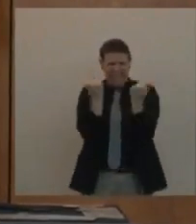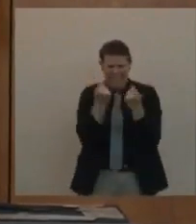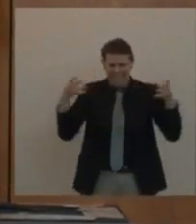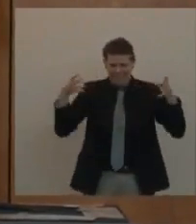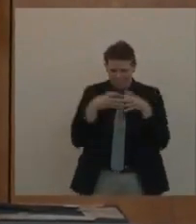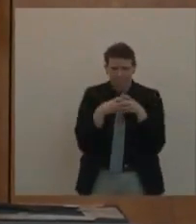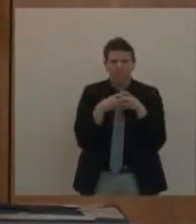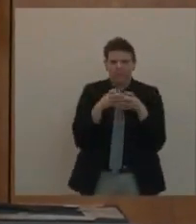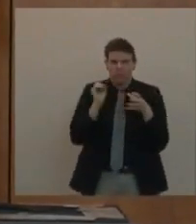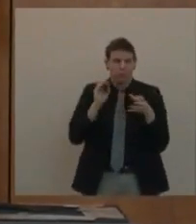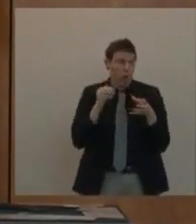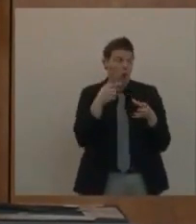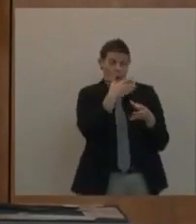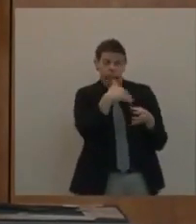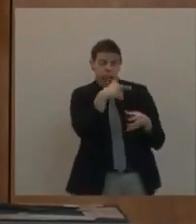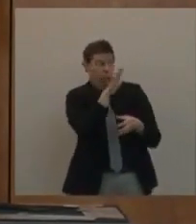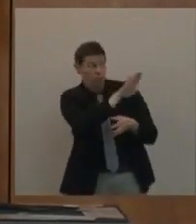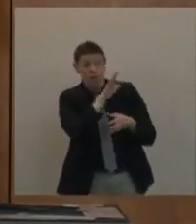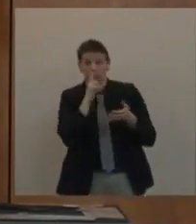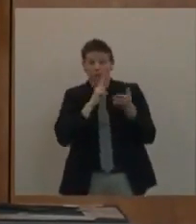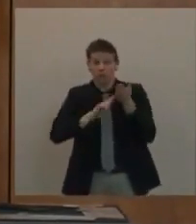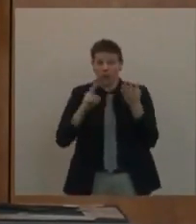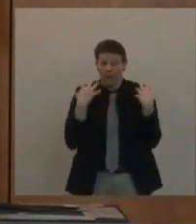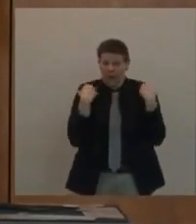AND WANTING AND INVITING EVERY SINGLE PARTNER TO THE TABLE.